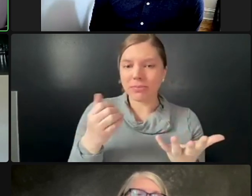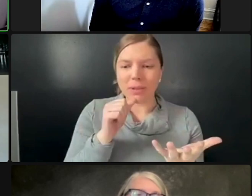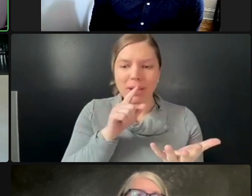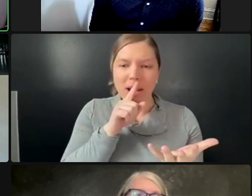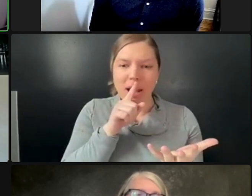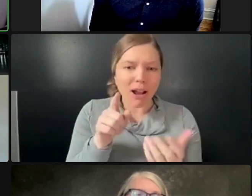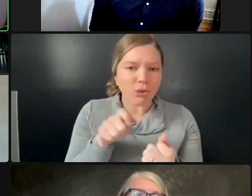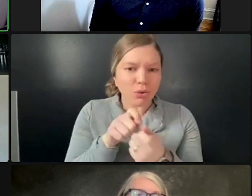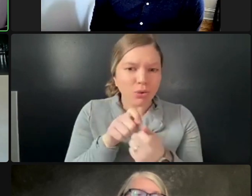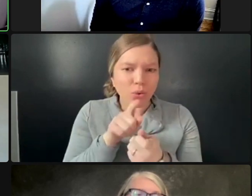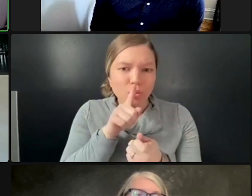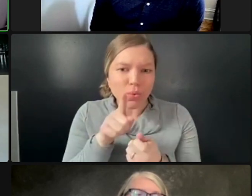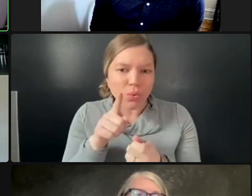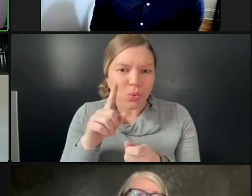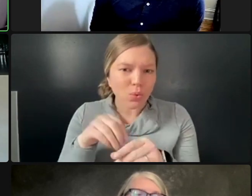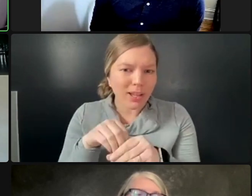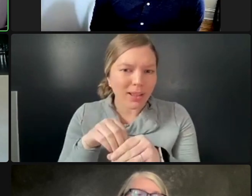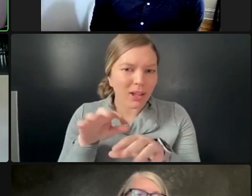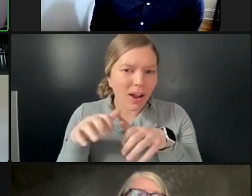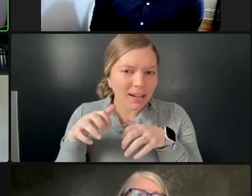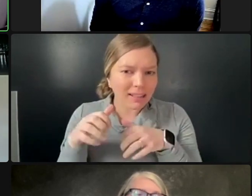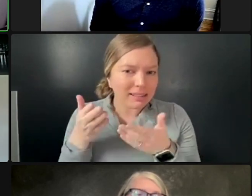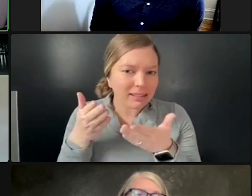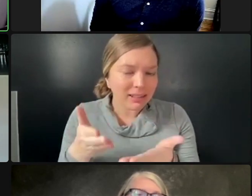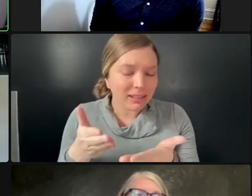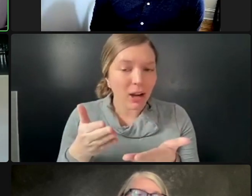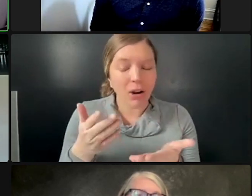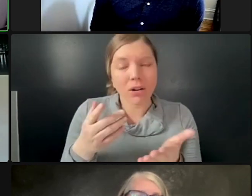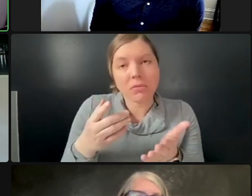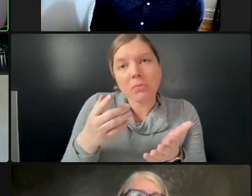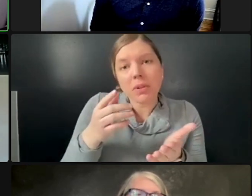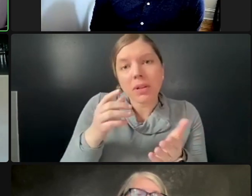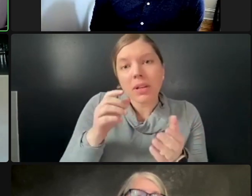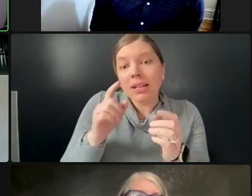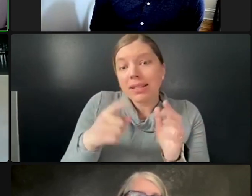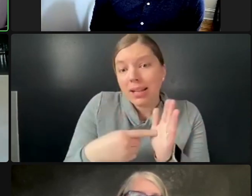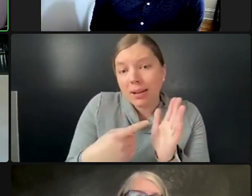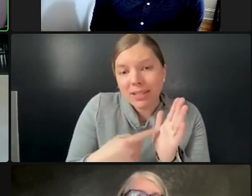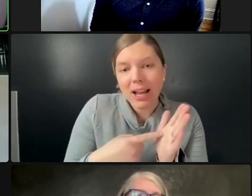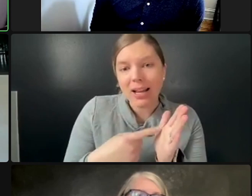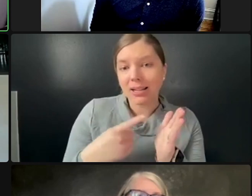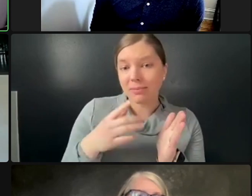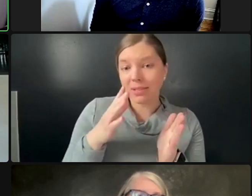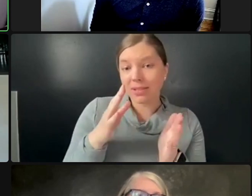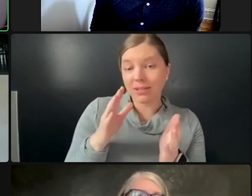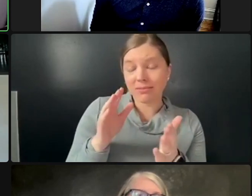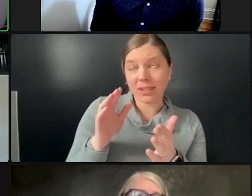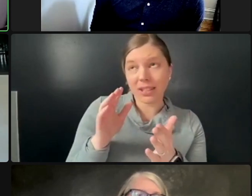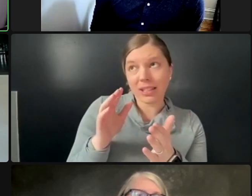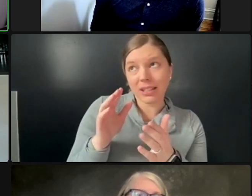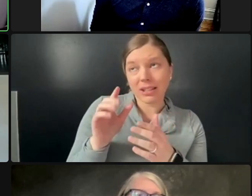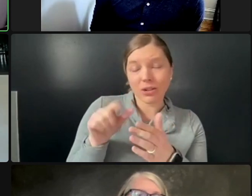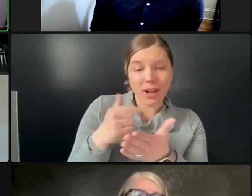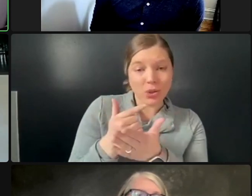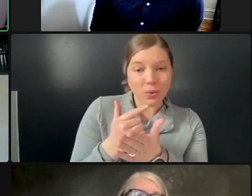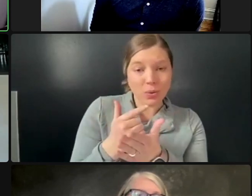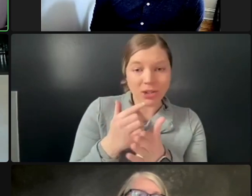For open and general access, if you're not sure of who's in the audience, it